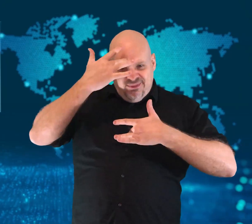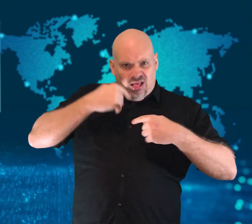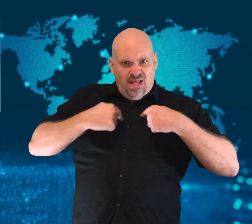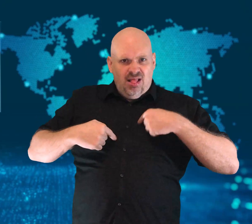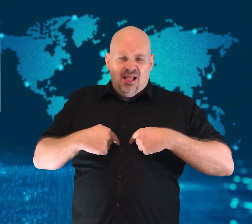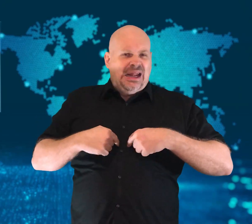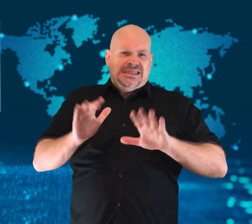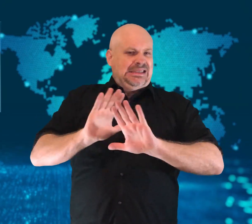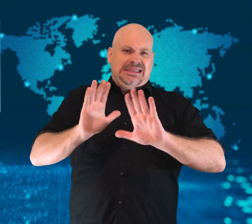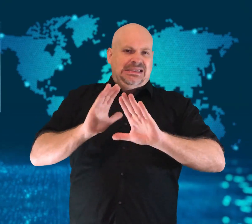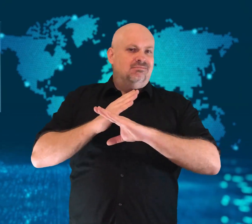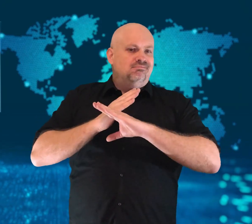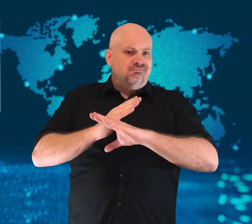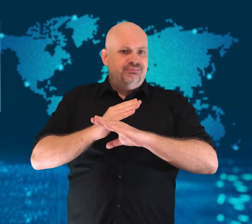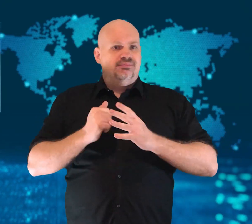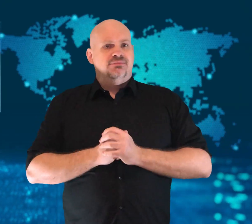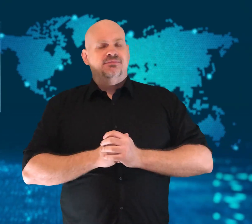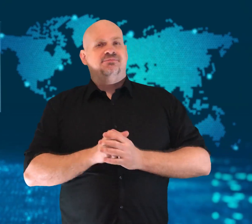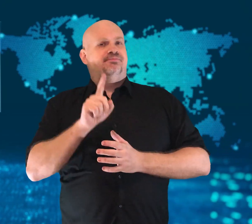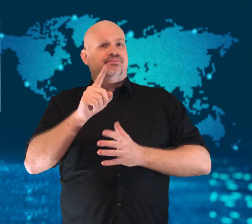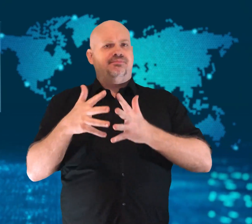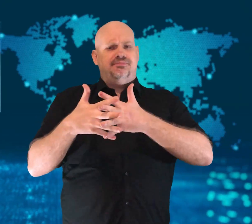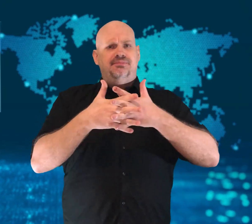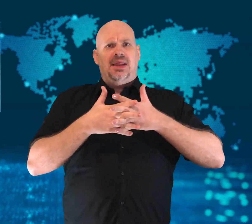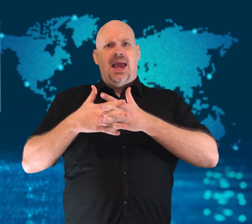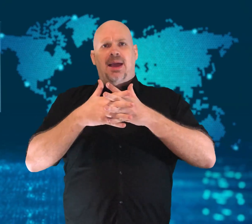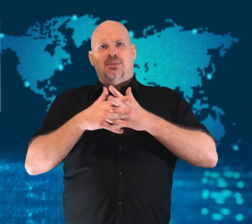other health issues.